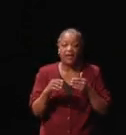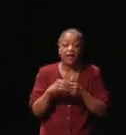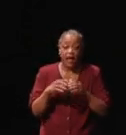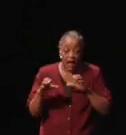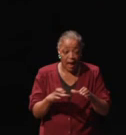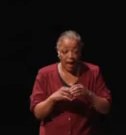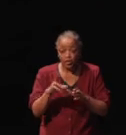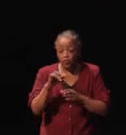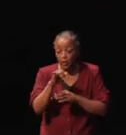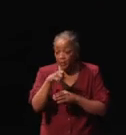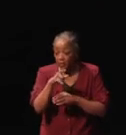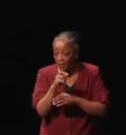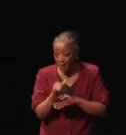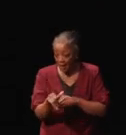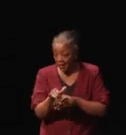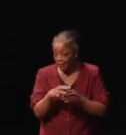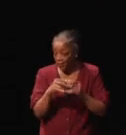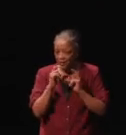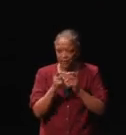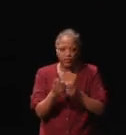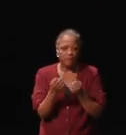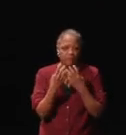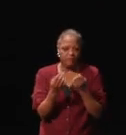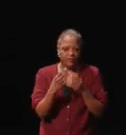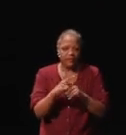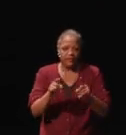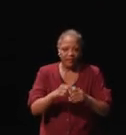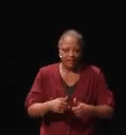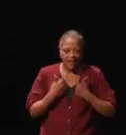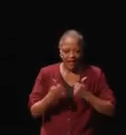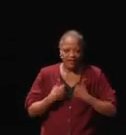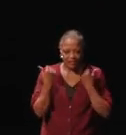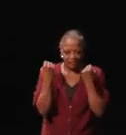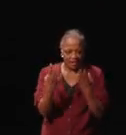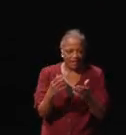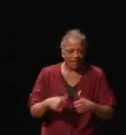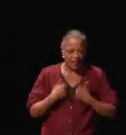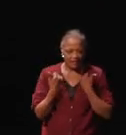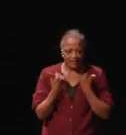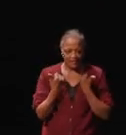could give yourself infinite lives.